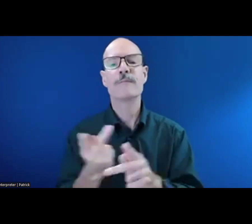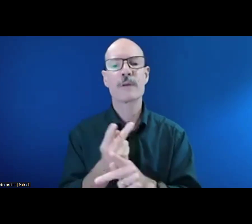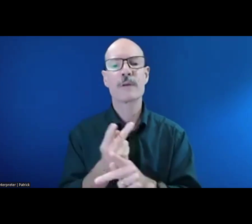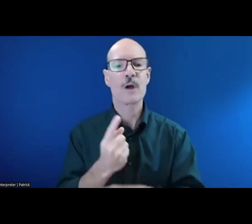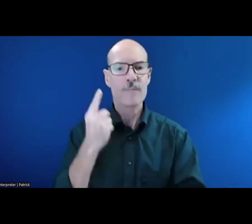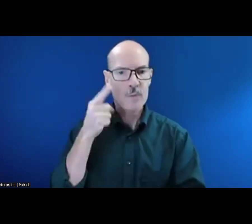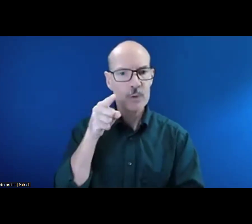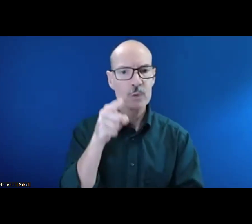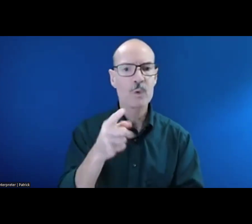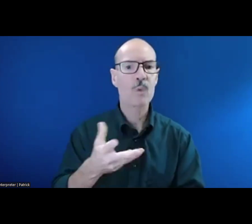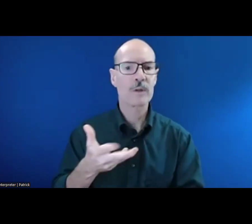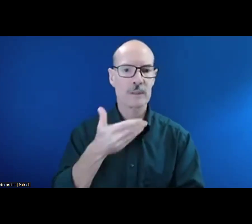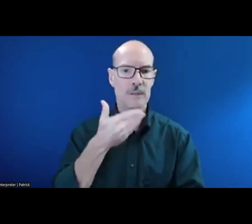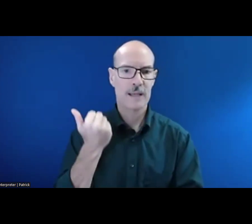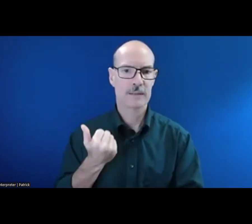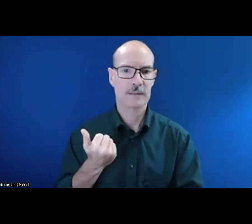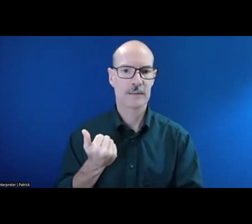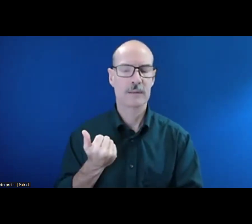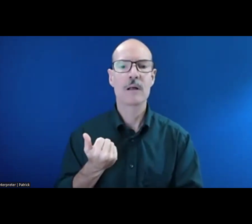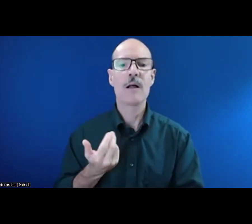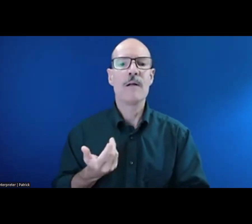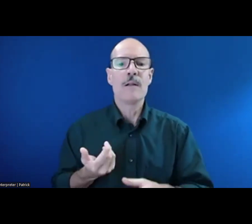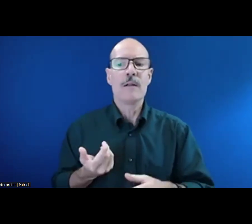I think finding the steps that you can do at home.